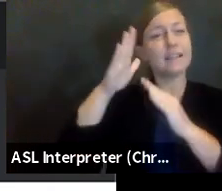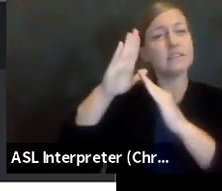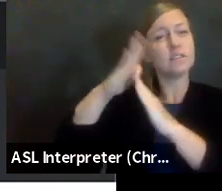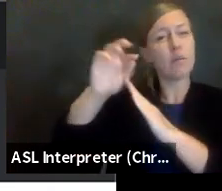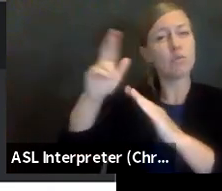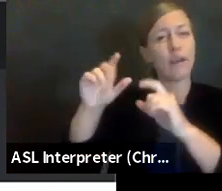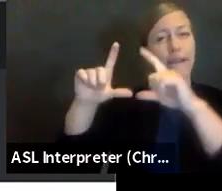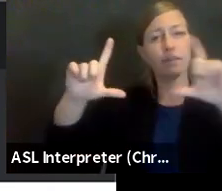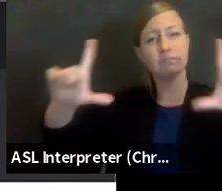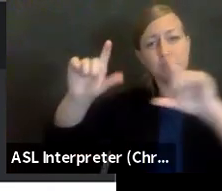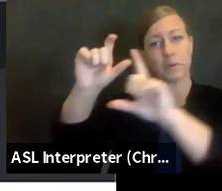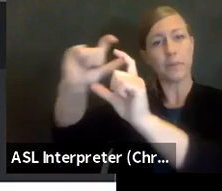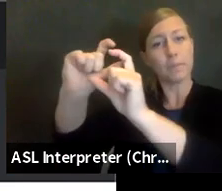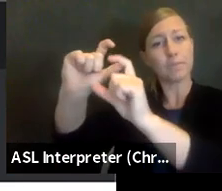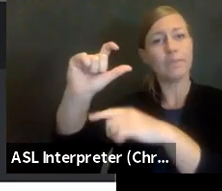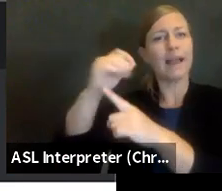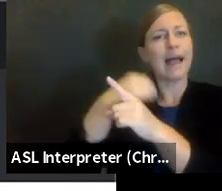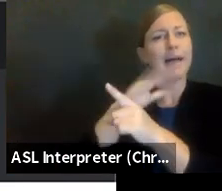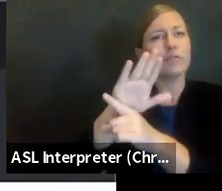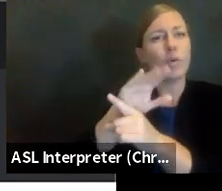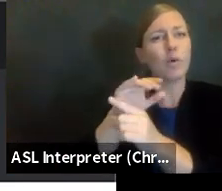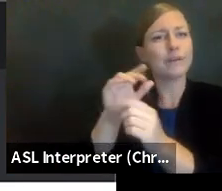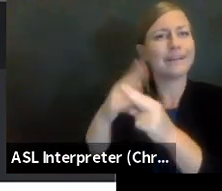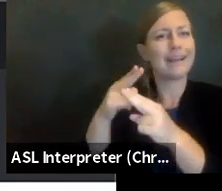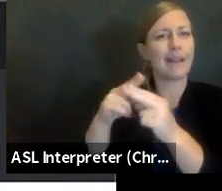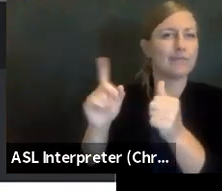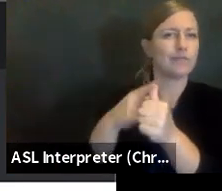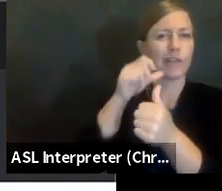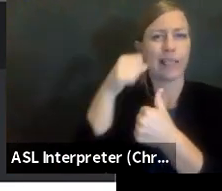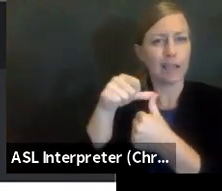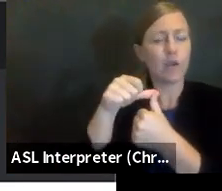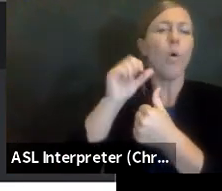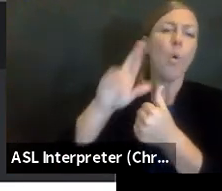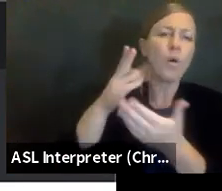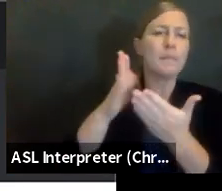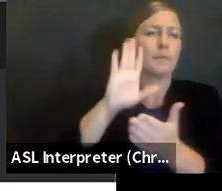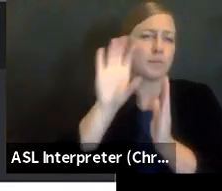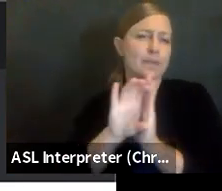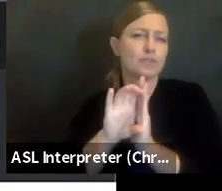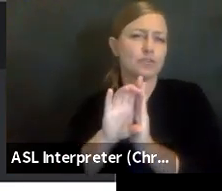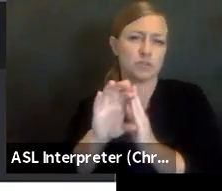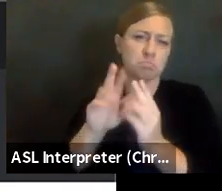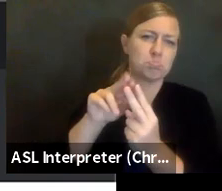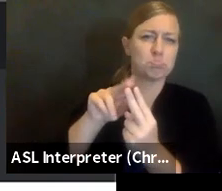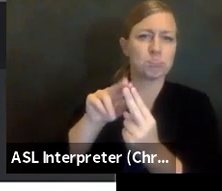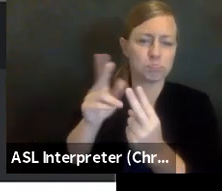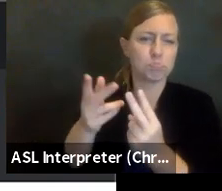ESD 112 - Katherine Livick: You might have your picture, depending on how your district has things set up, but usually you'll see a first initial there.